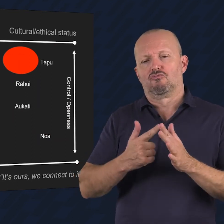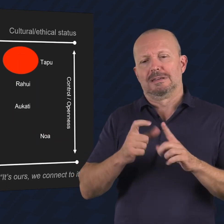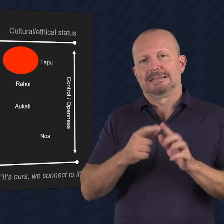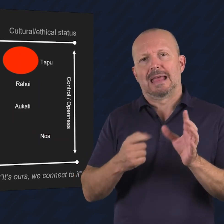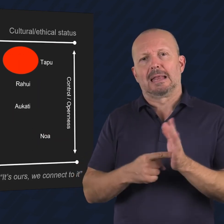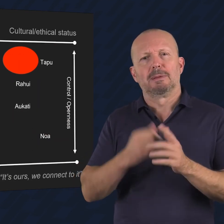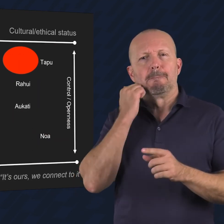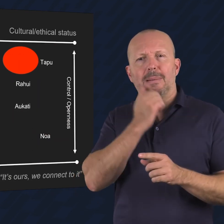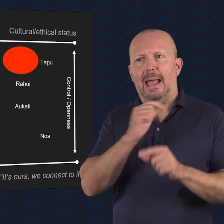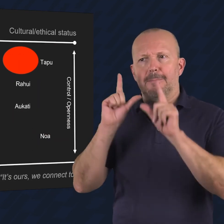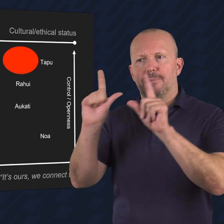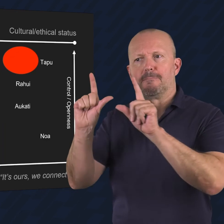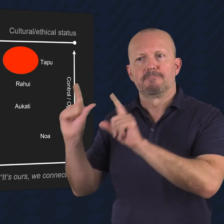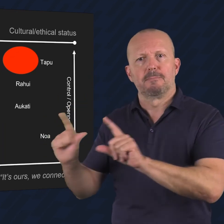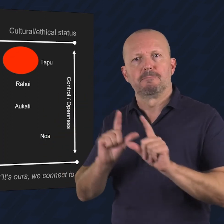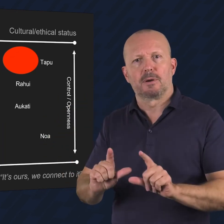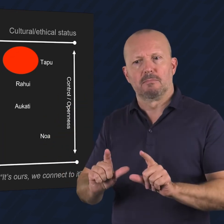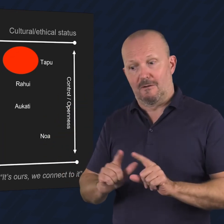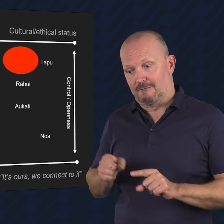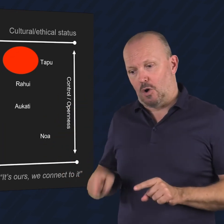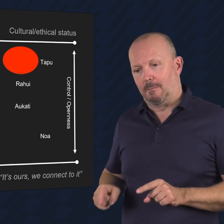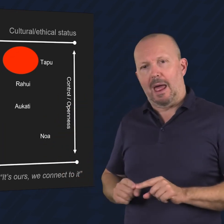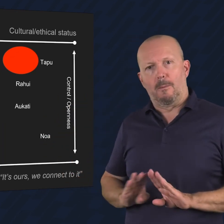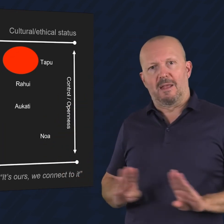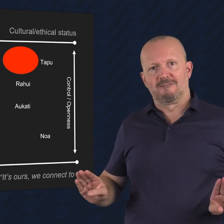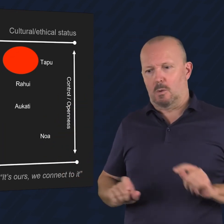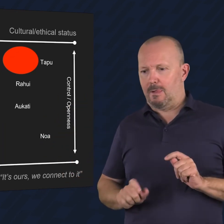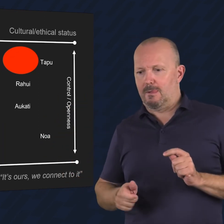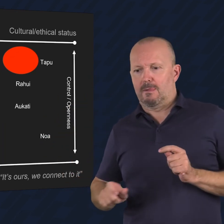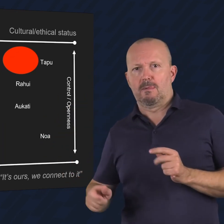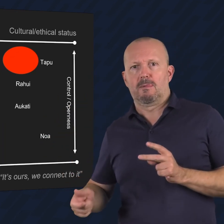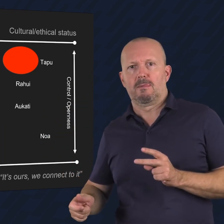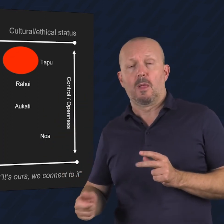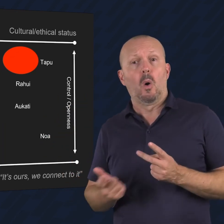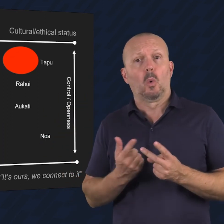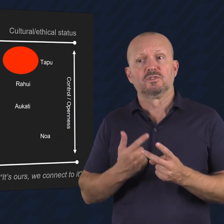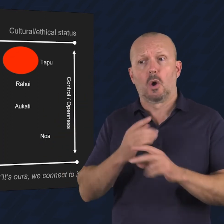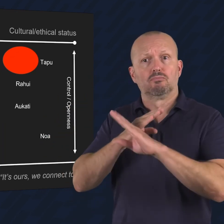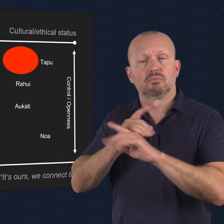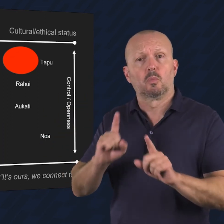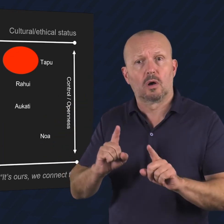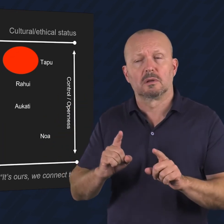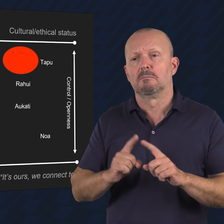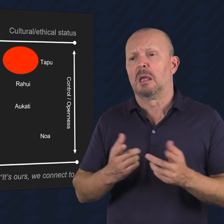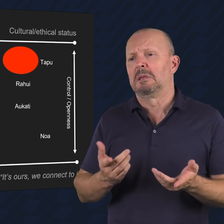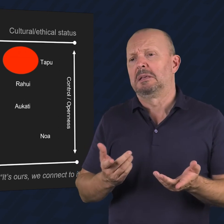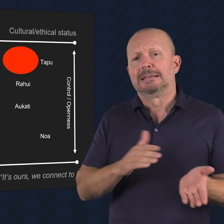Occasionally, we have also redacted photographs which depict corpses from the First World War or Koiwi washed up on a beach.